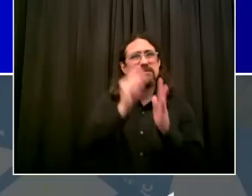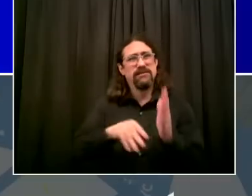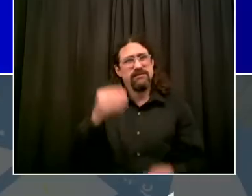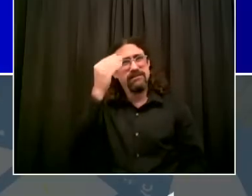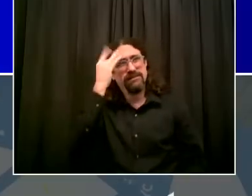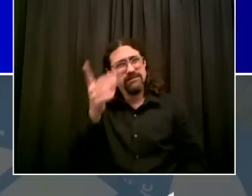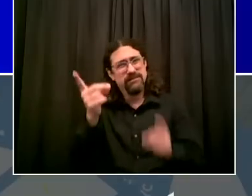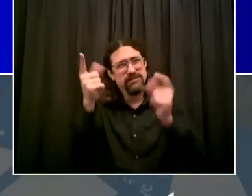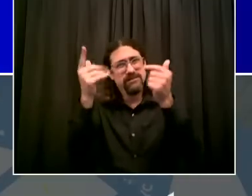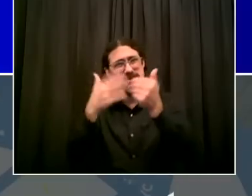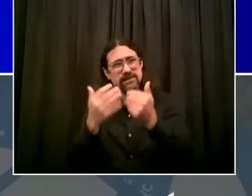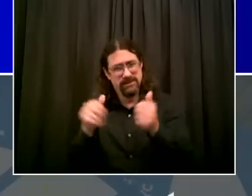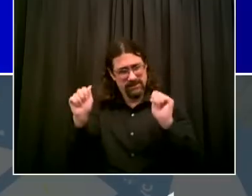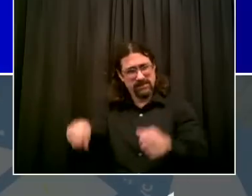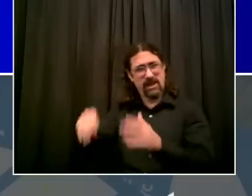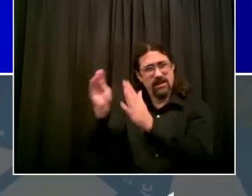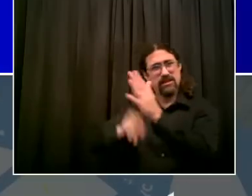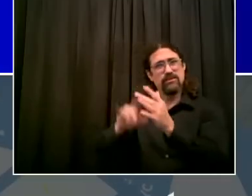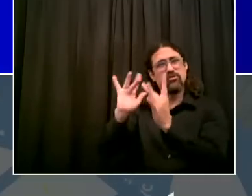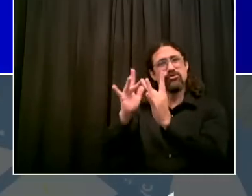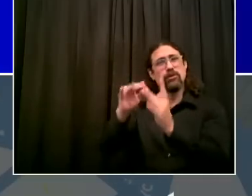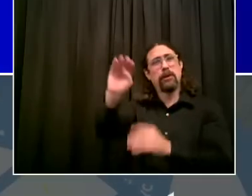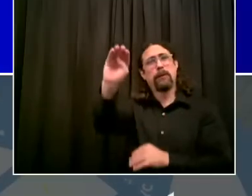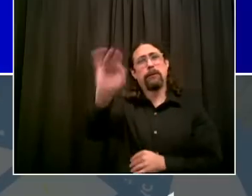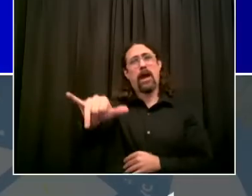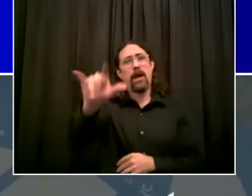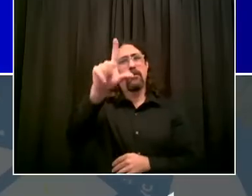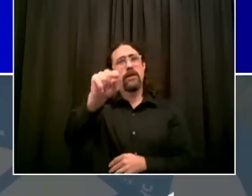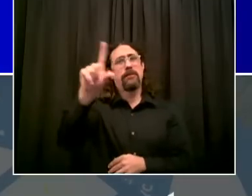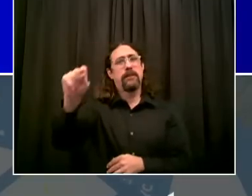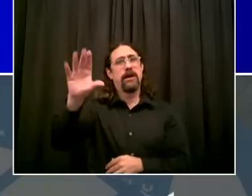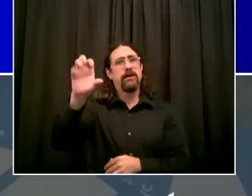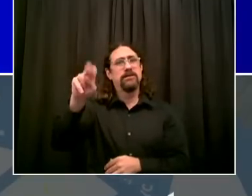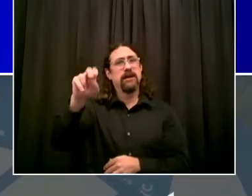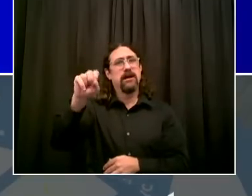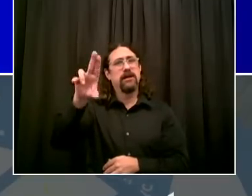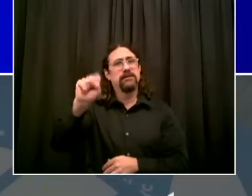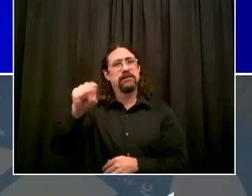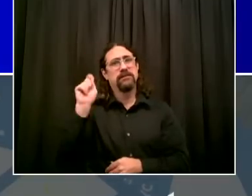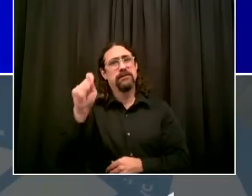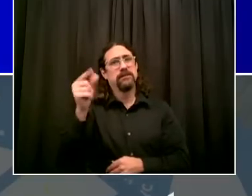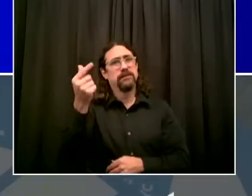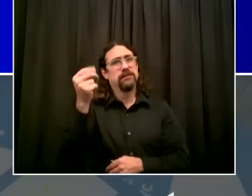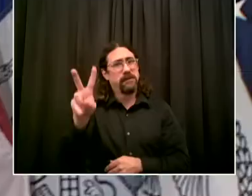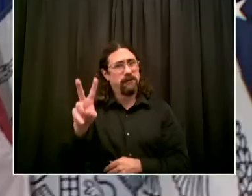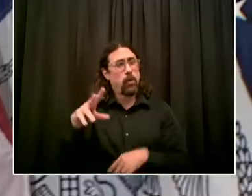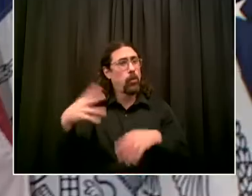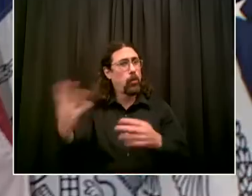IF YY OUHAVE NOT SIGNED UP FOR THE CENSUS, ACT NOW. IF SOMEONE IN YOUR FAMILY ASH NOT, LET THEM KNOW HOW IMPORTANT IT IS. YYOU JUST HAHA VETO